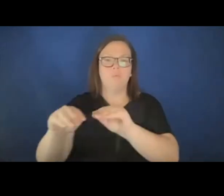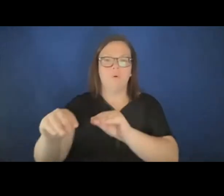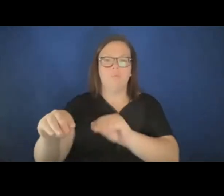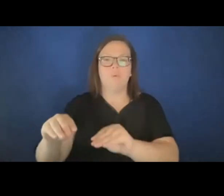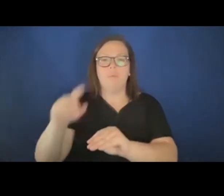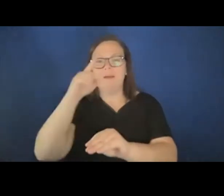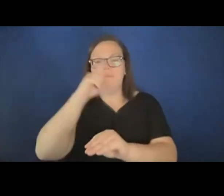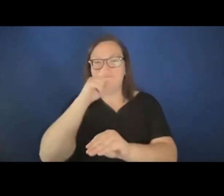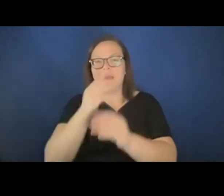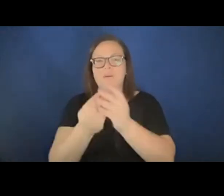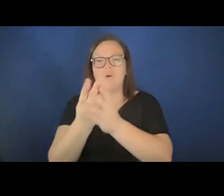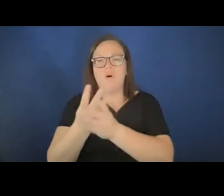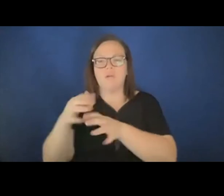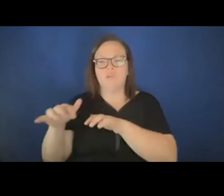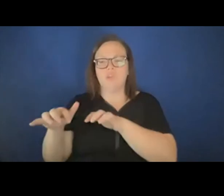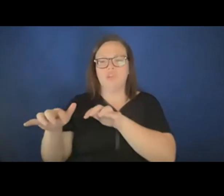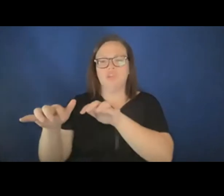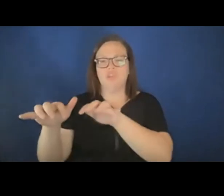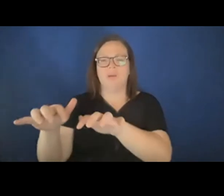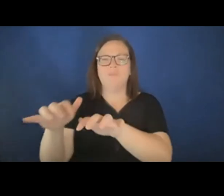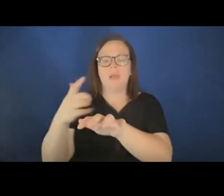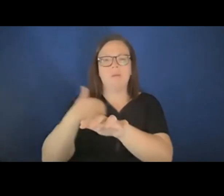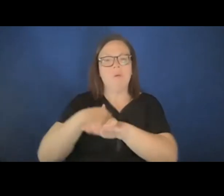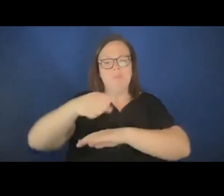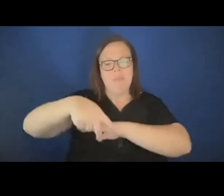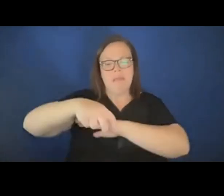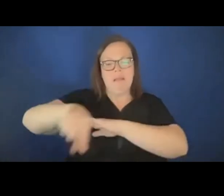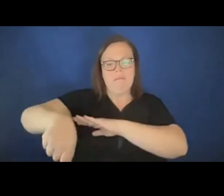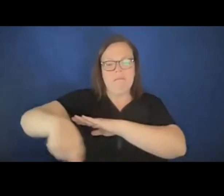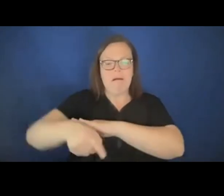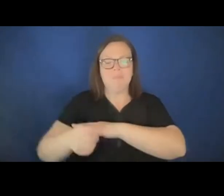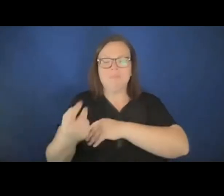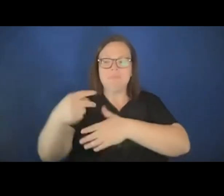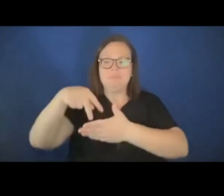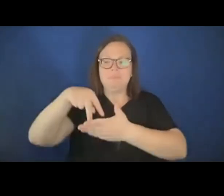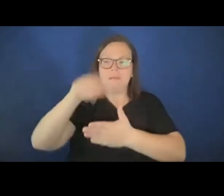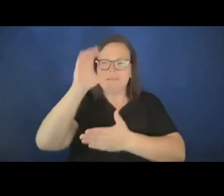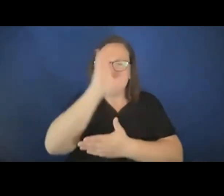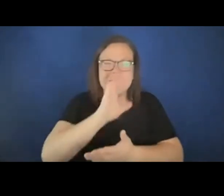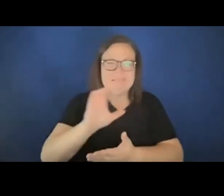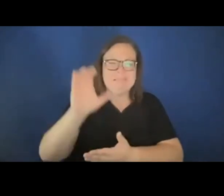the floors we get up close to midnight search with powerful lights the tiniest shrubs on the